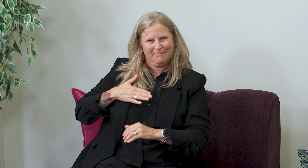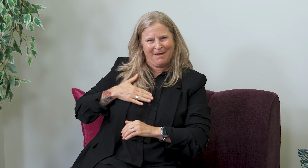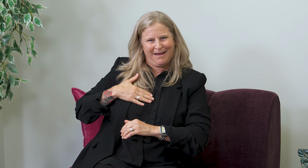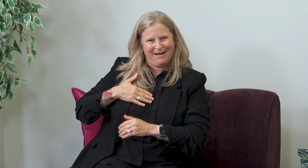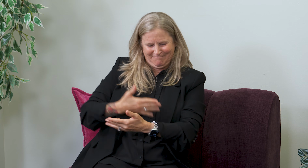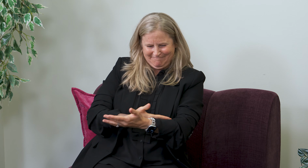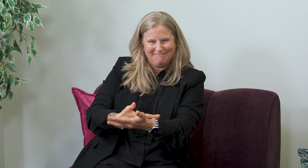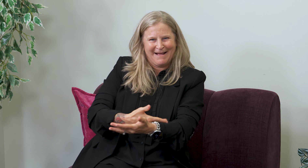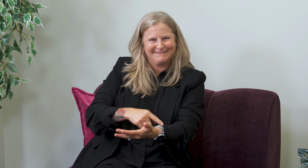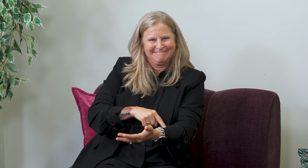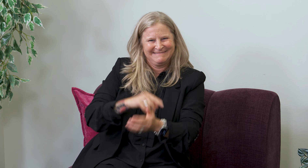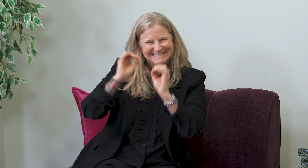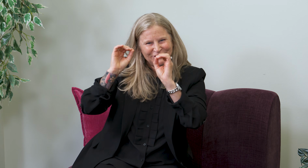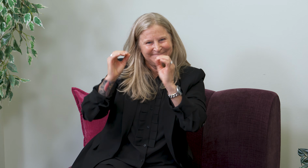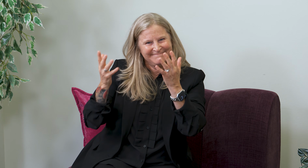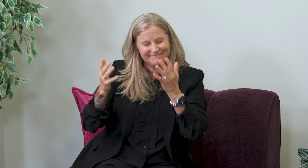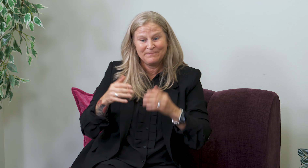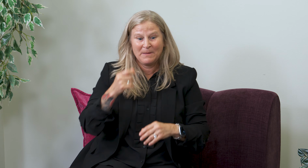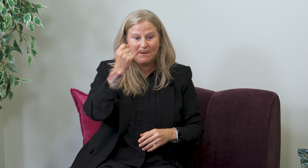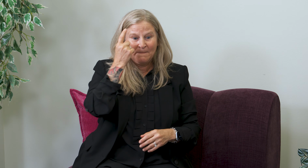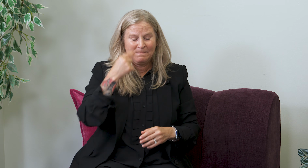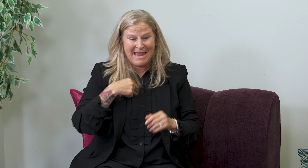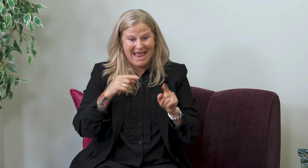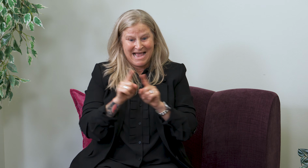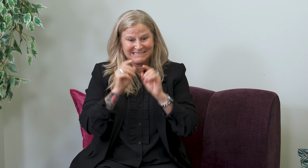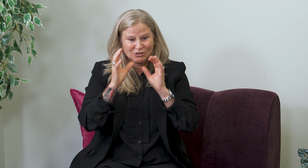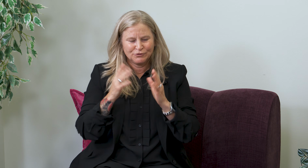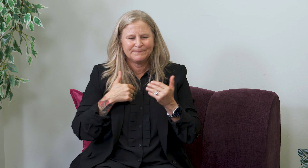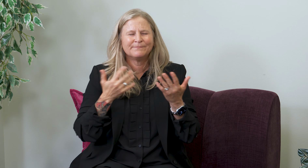But I'm still teaching. Teaching is in my blood.